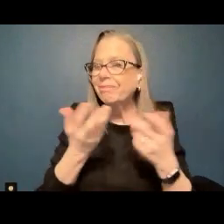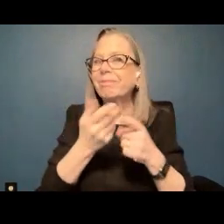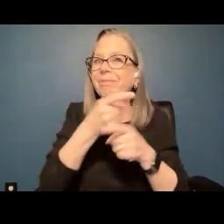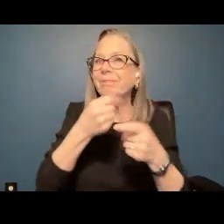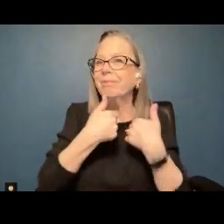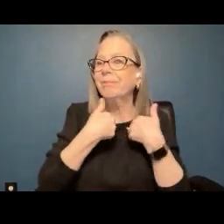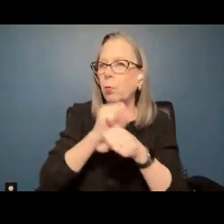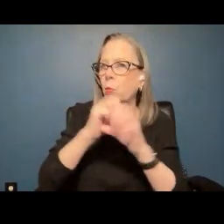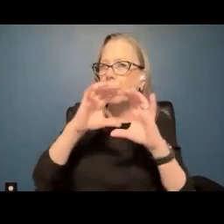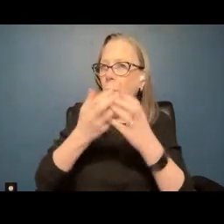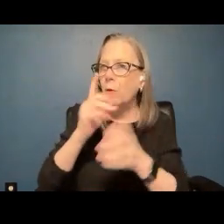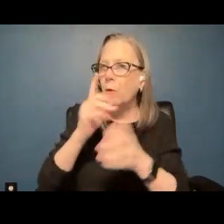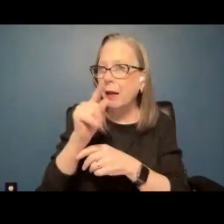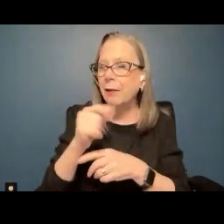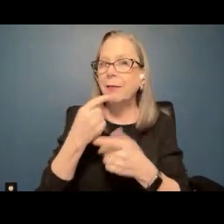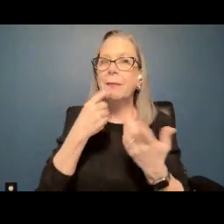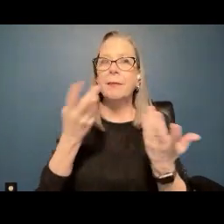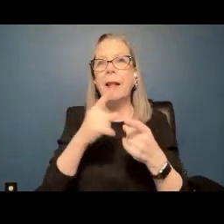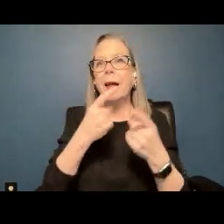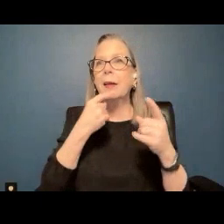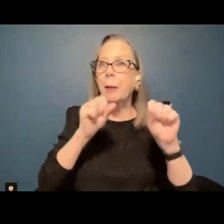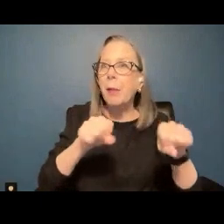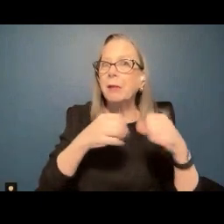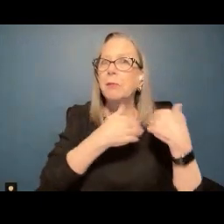things like capacity and burden to share and collect data.